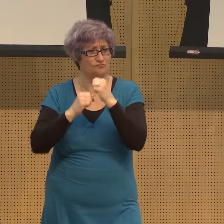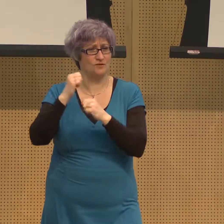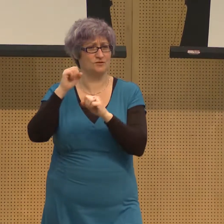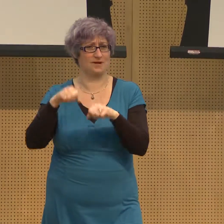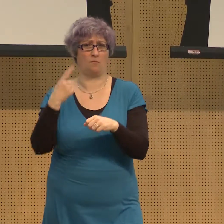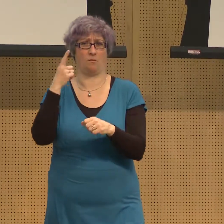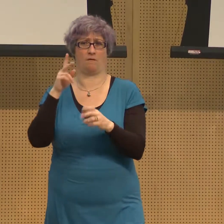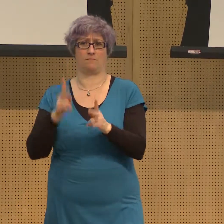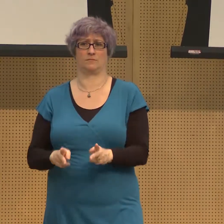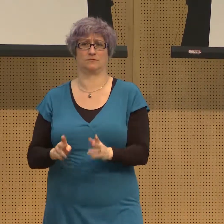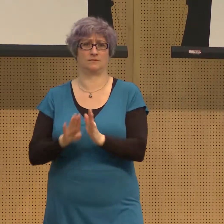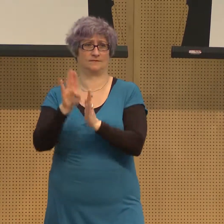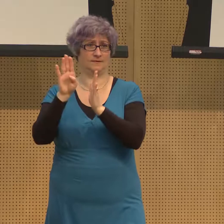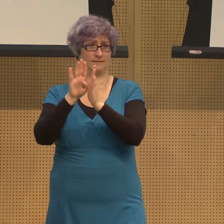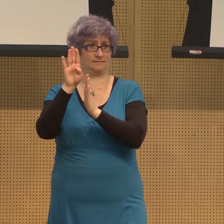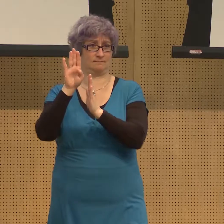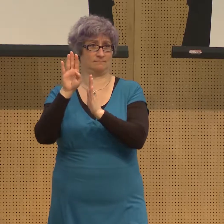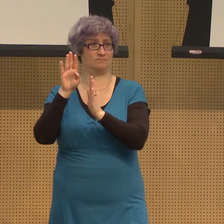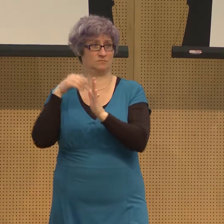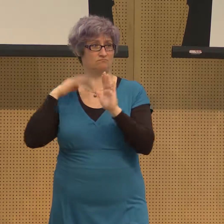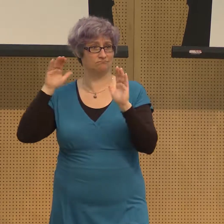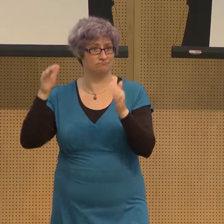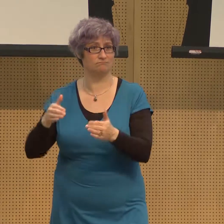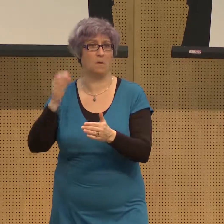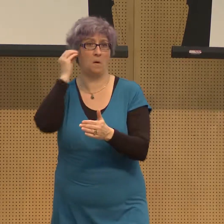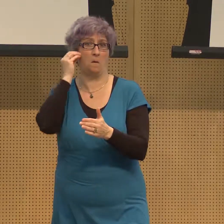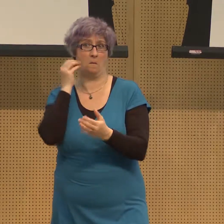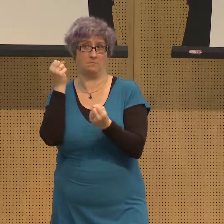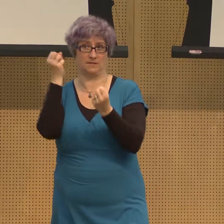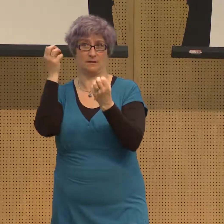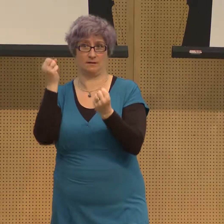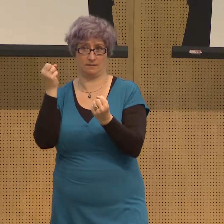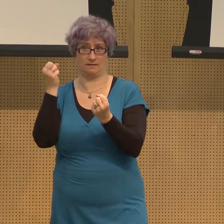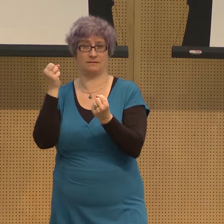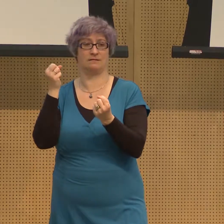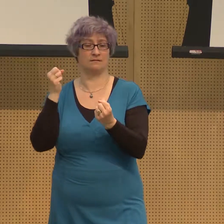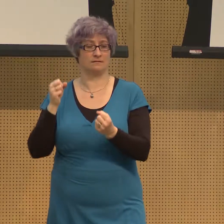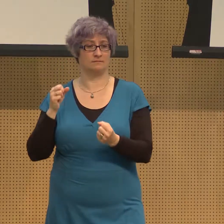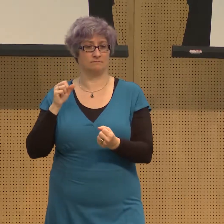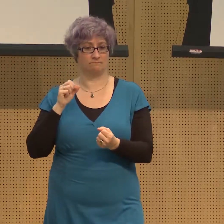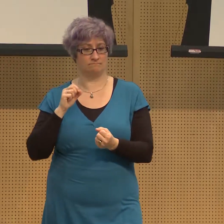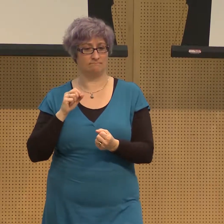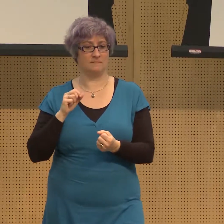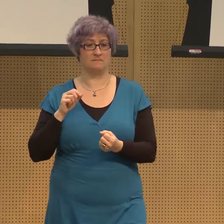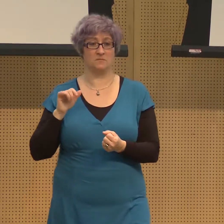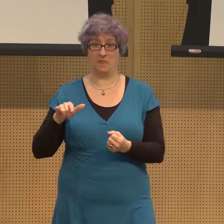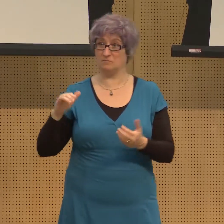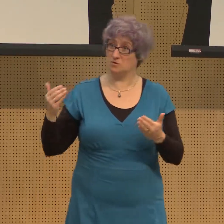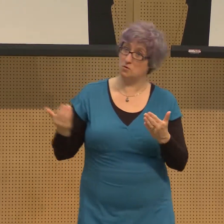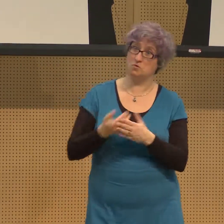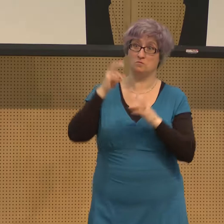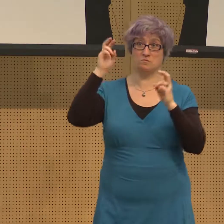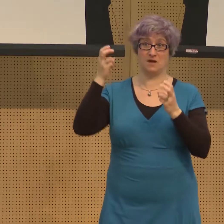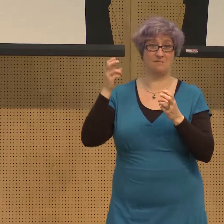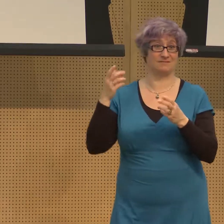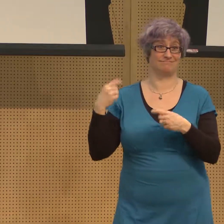how much the structure of language a person could develop from home sign.